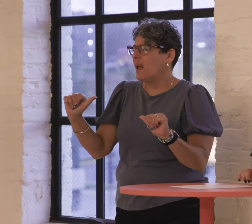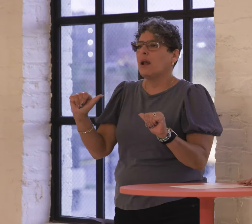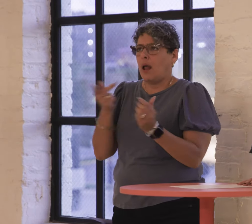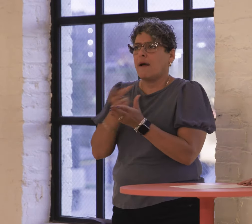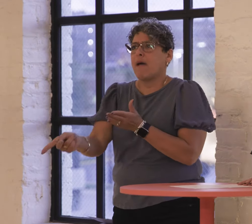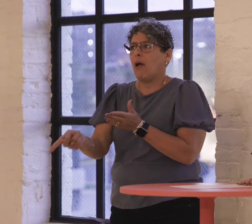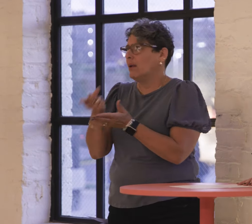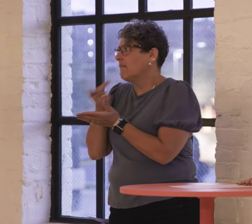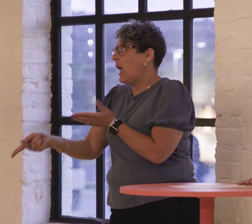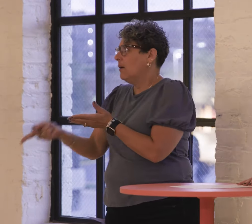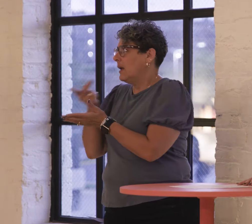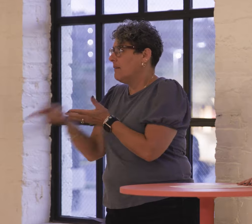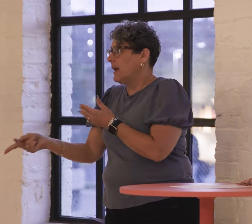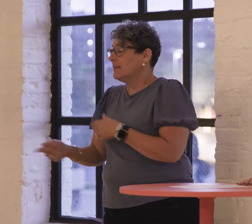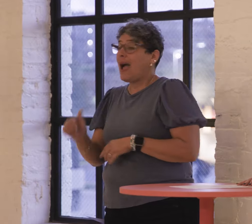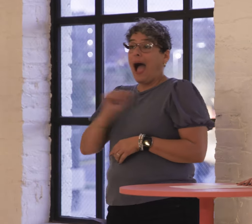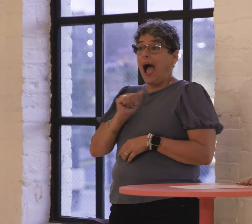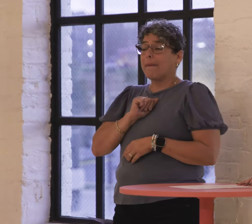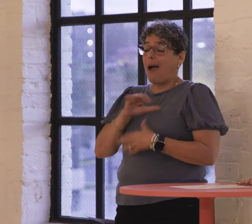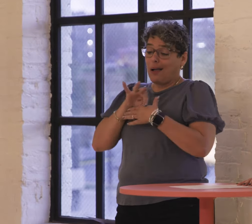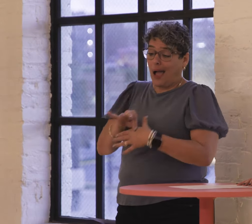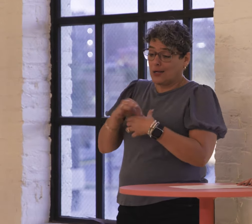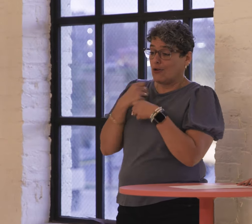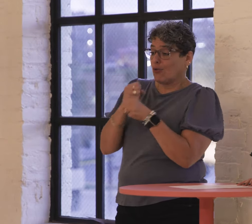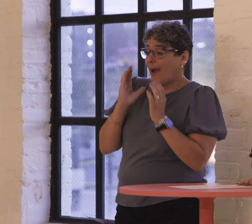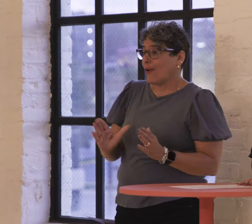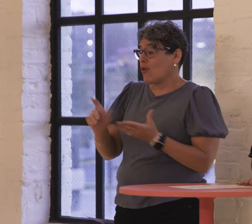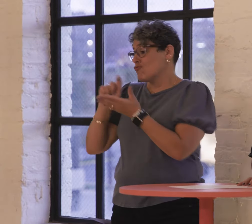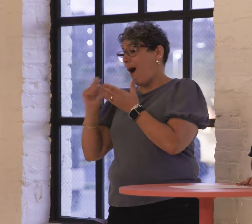I'm a content creator, writer, public speaker, and accessibility consultant.